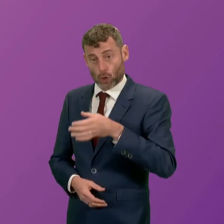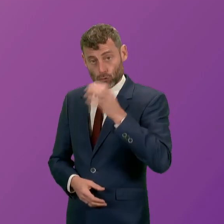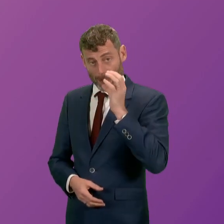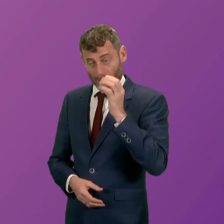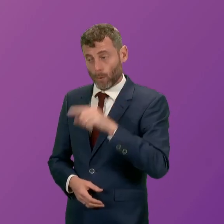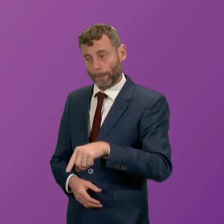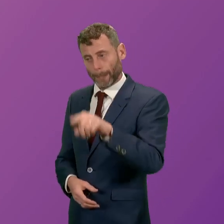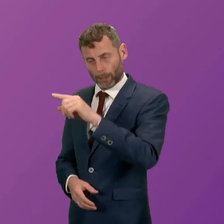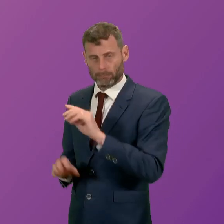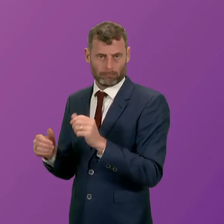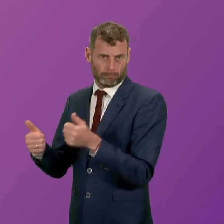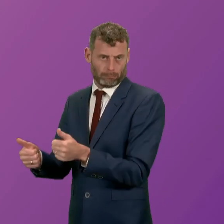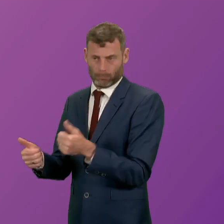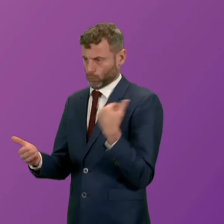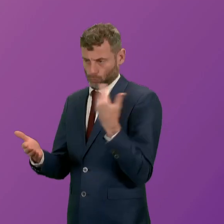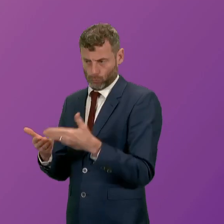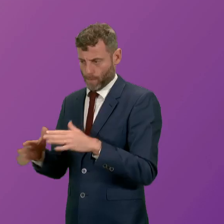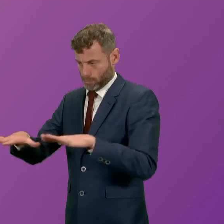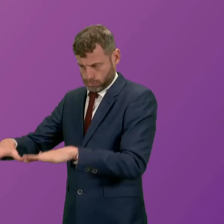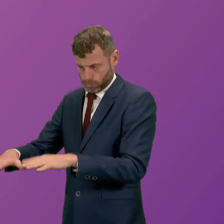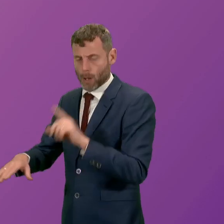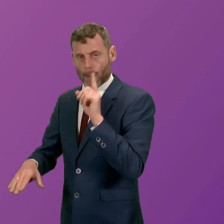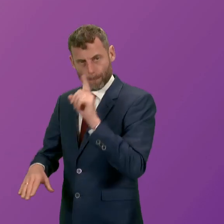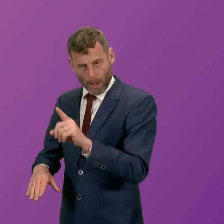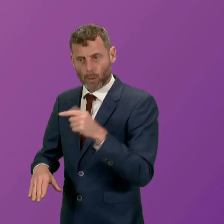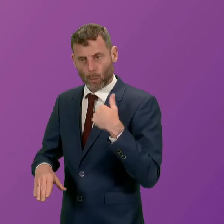We are working closely with SEPA, Scottish Water and others to ensure that water supply